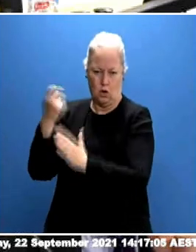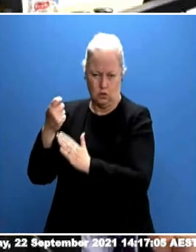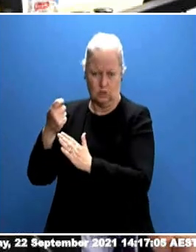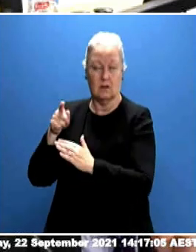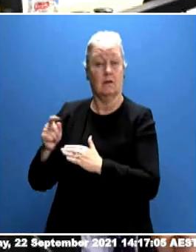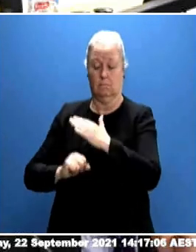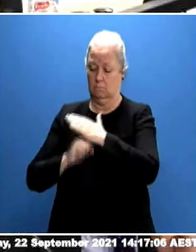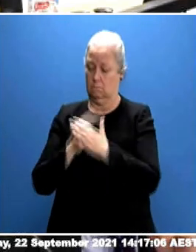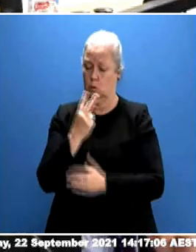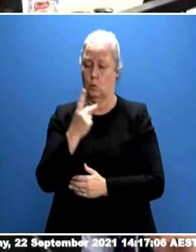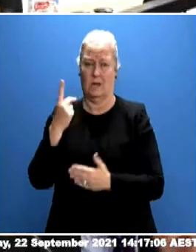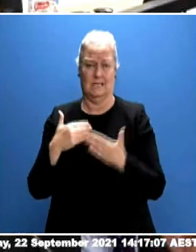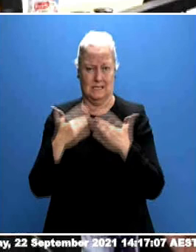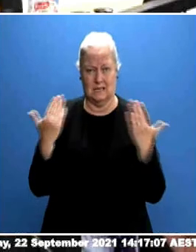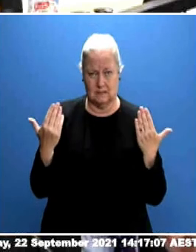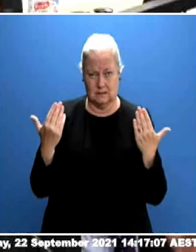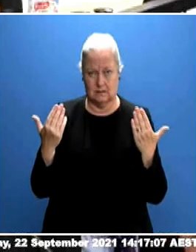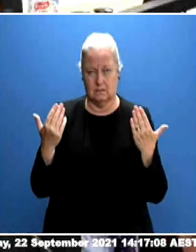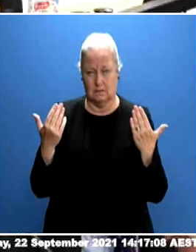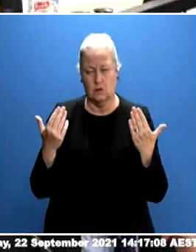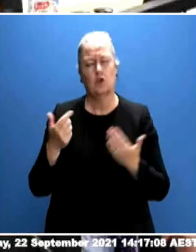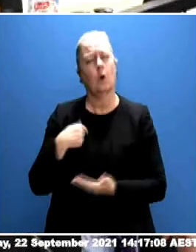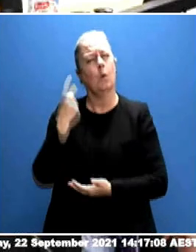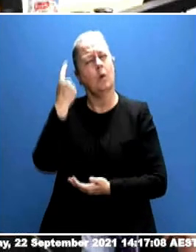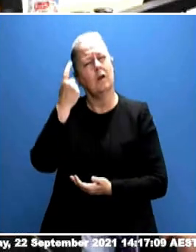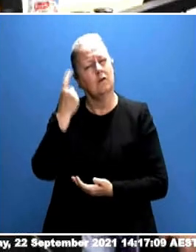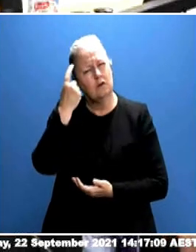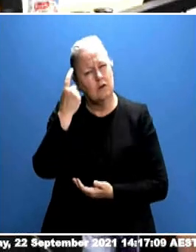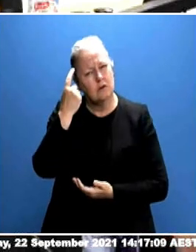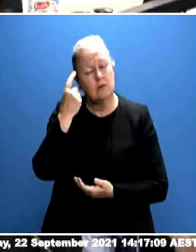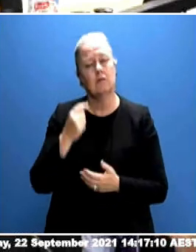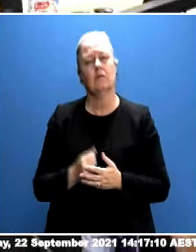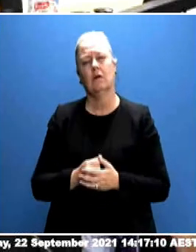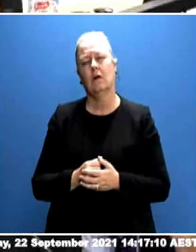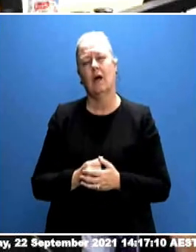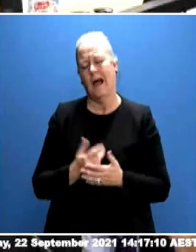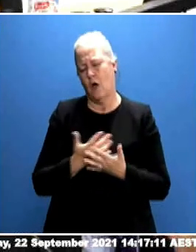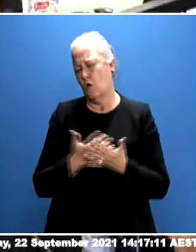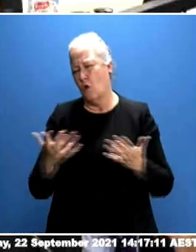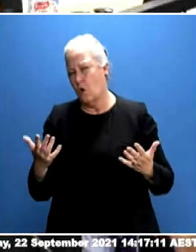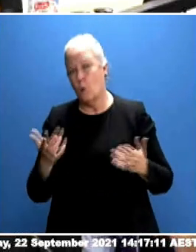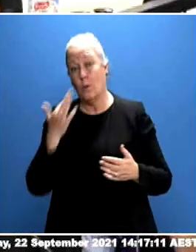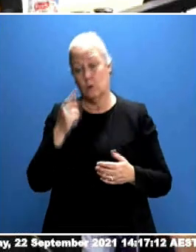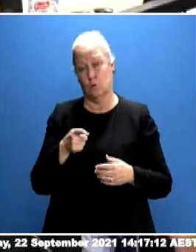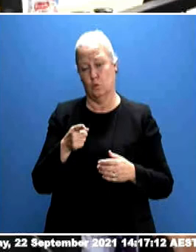Firstly, how long does it take for a reconsideration of an initial decision to be made?